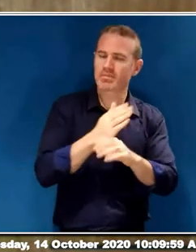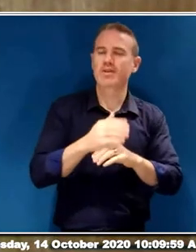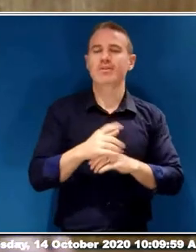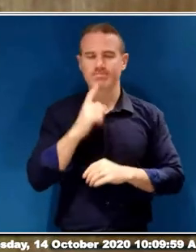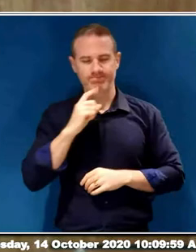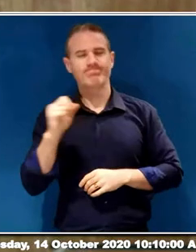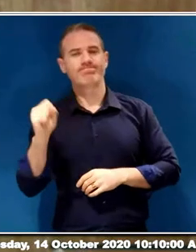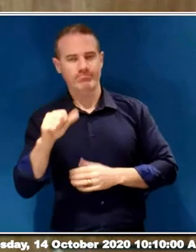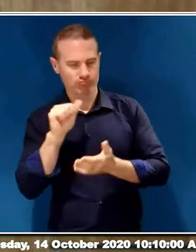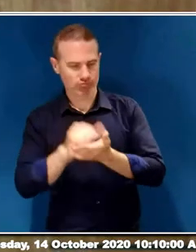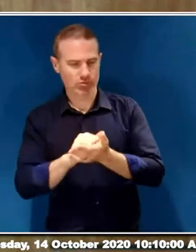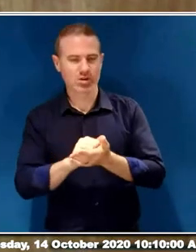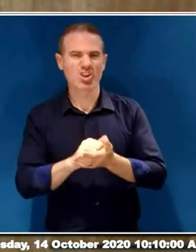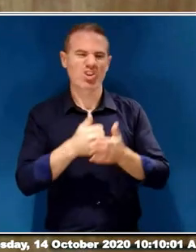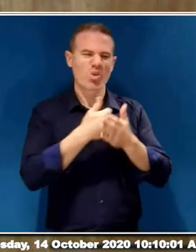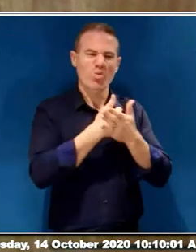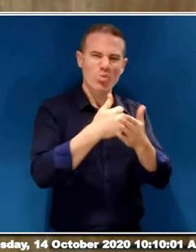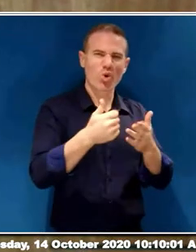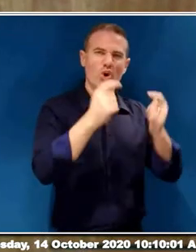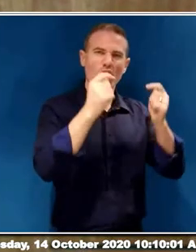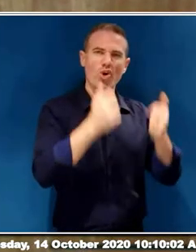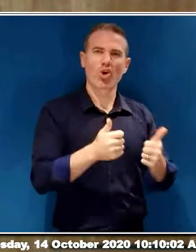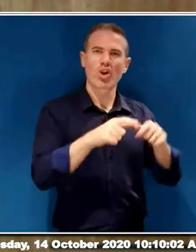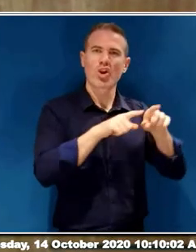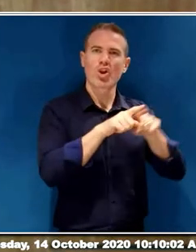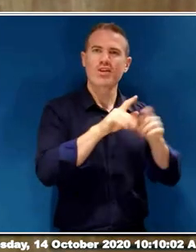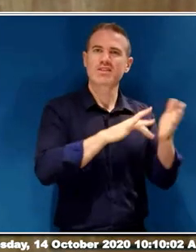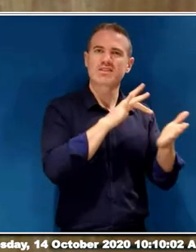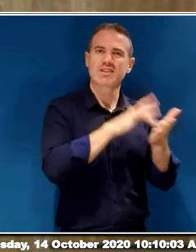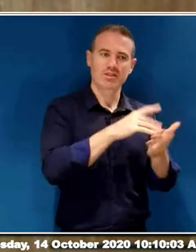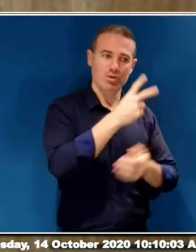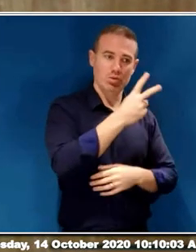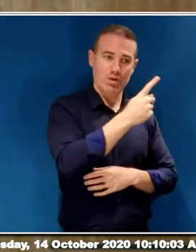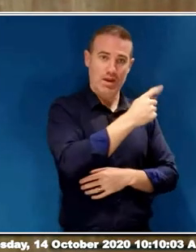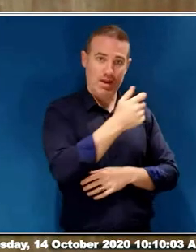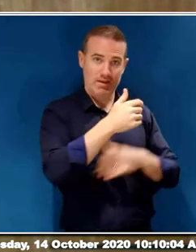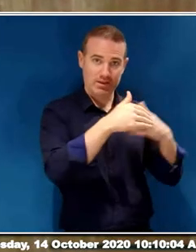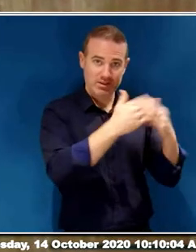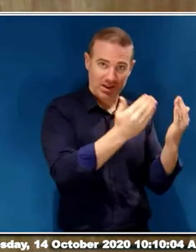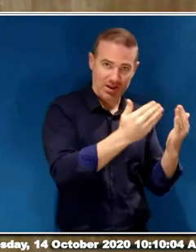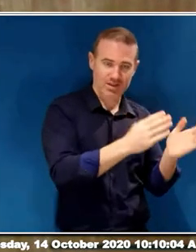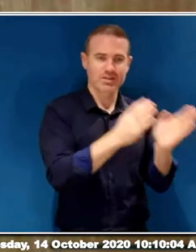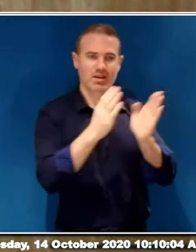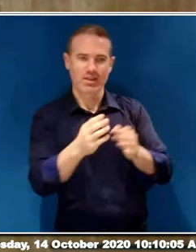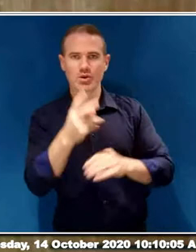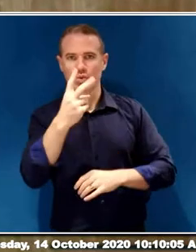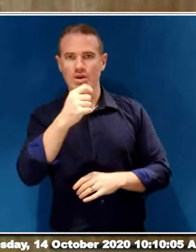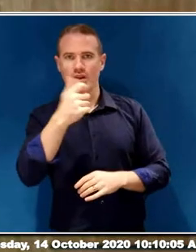and the other two and a half days he was at a Department of Education early childhood development unit.